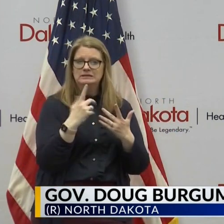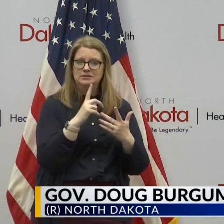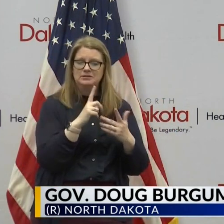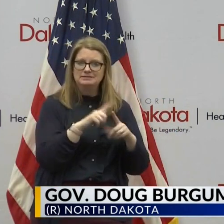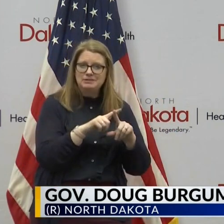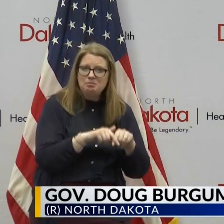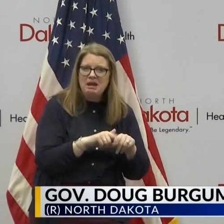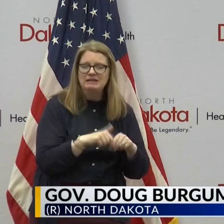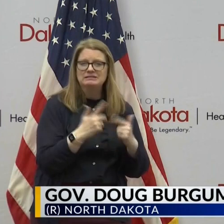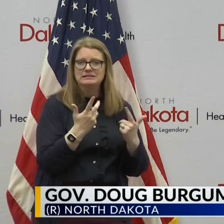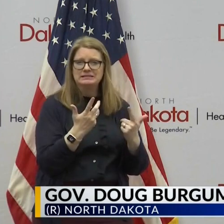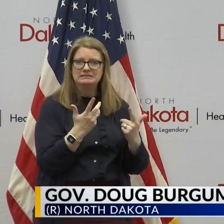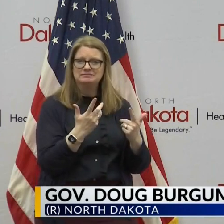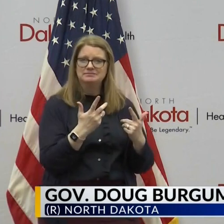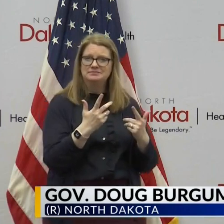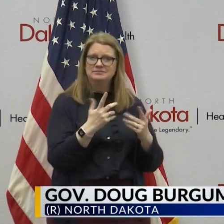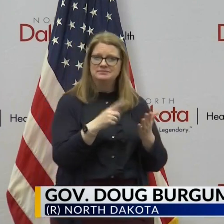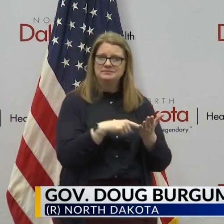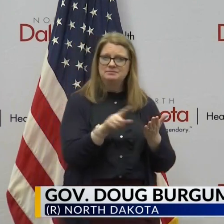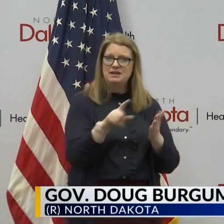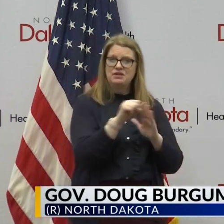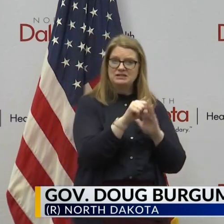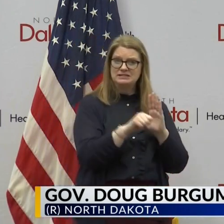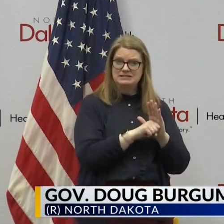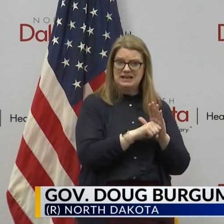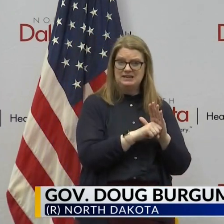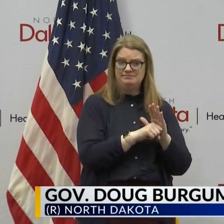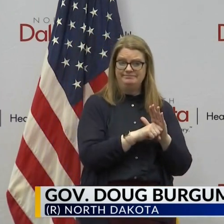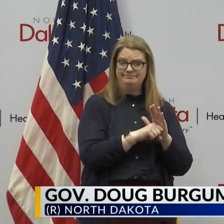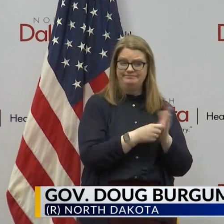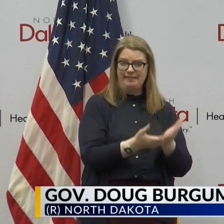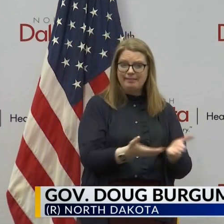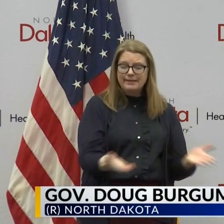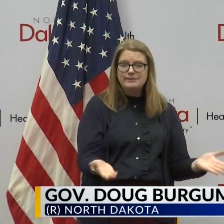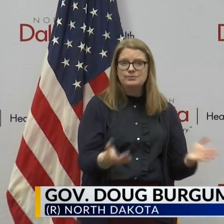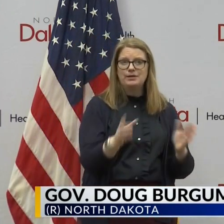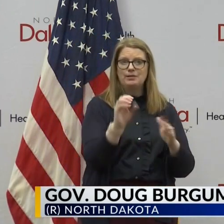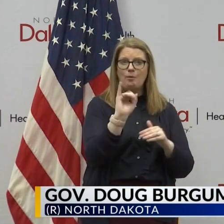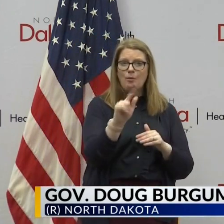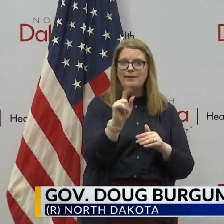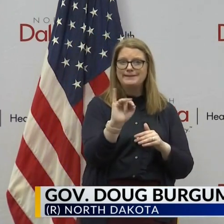BIT LIKE ECONOMIC ARMAGEDDON FOR NORTH DAKOTA BECAUSE WE HAVE